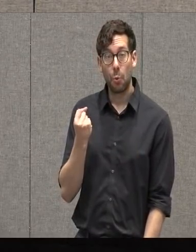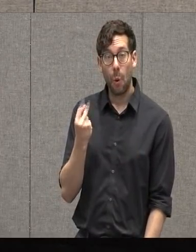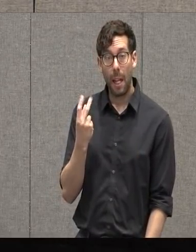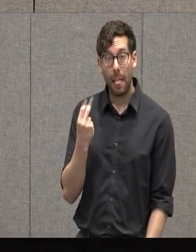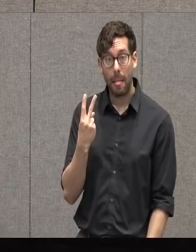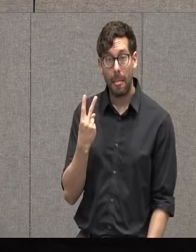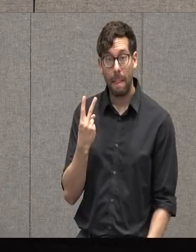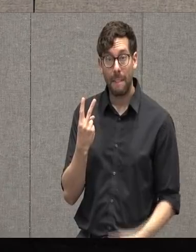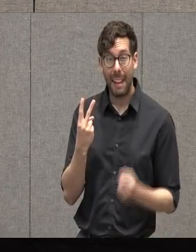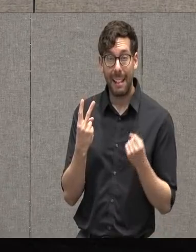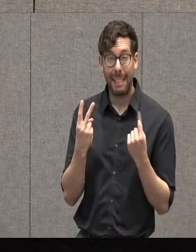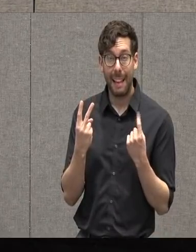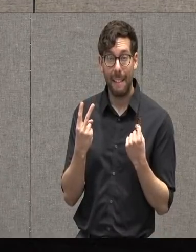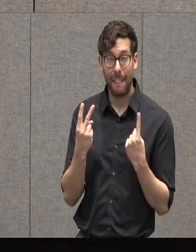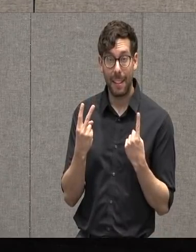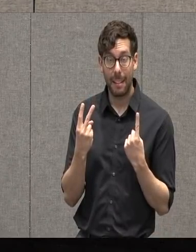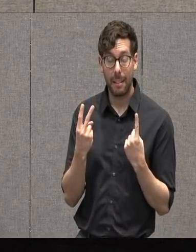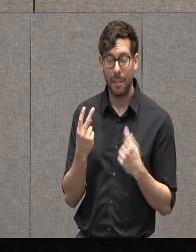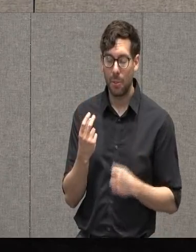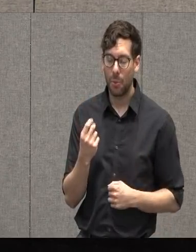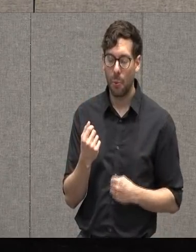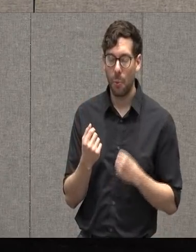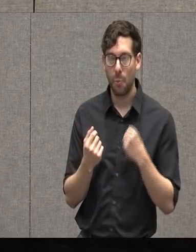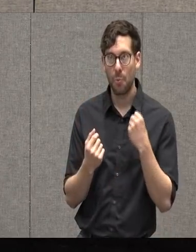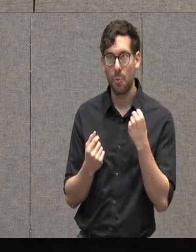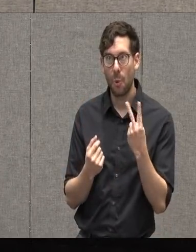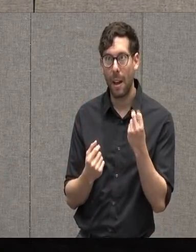12 take away 11.